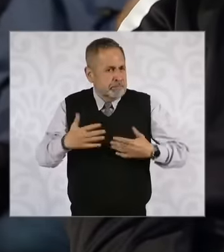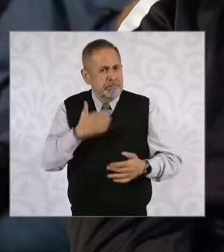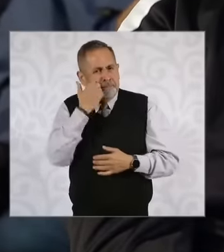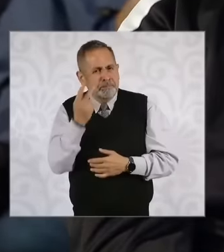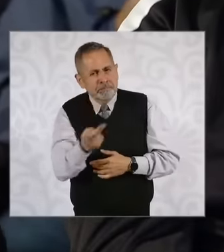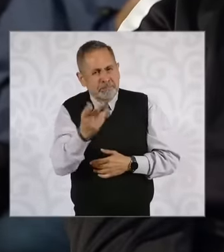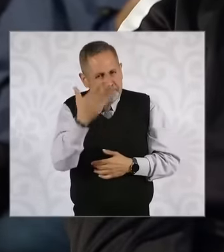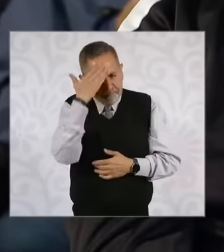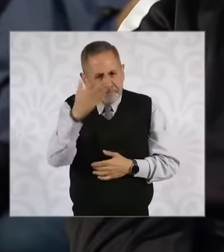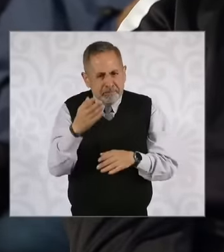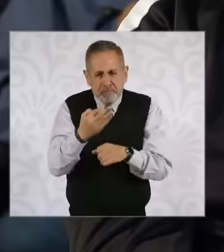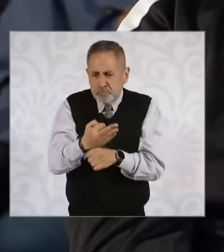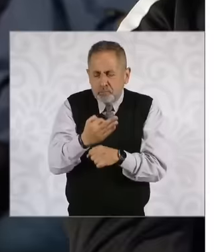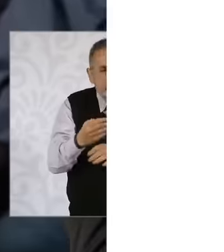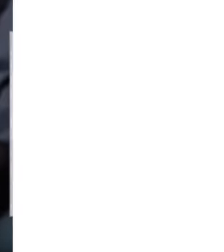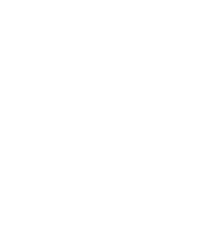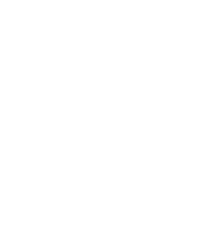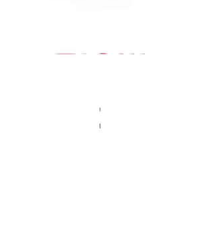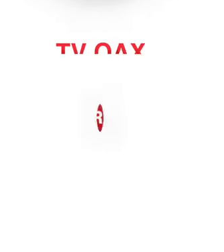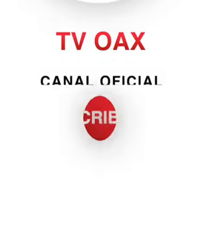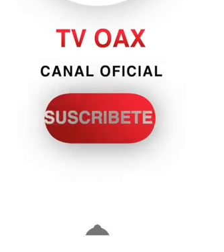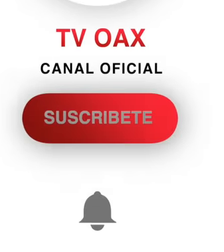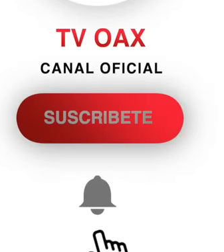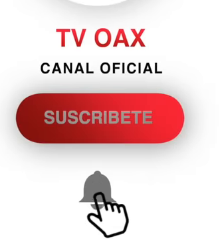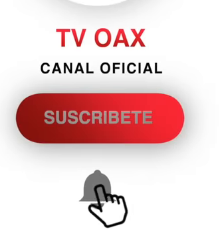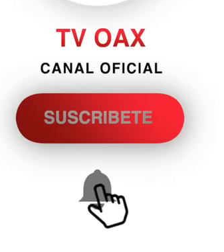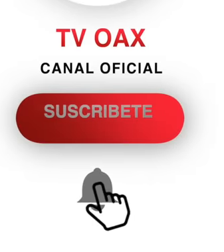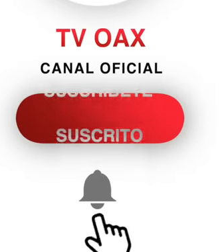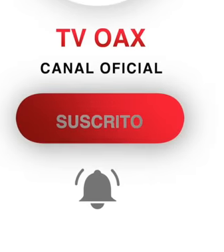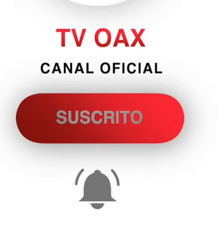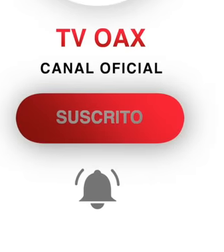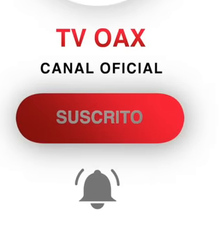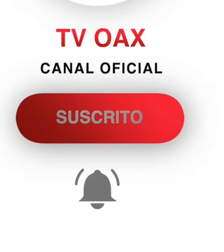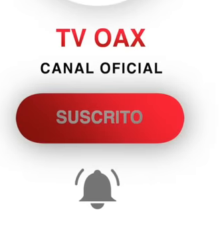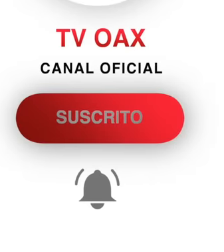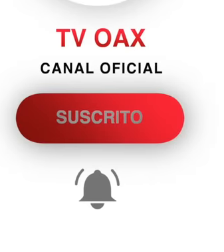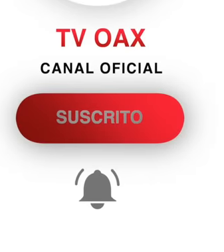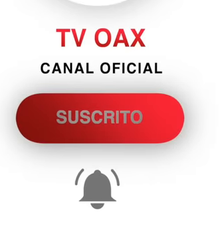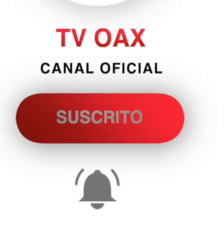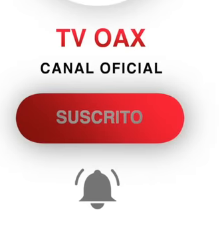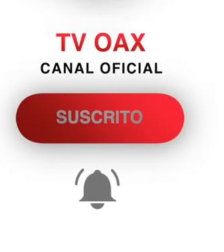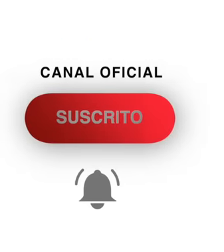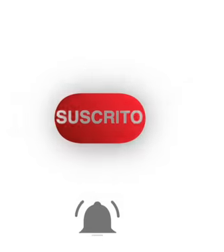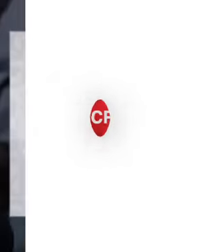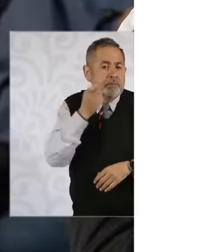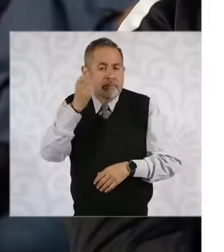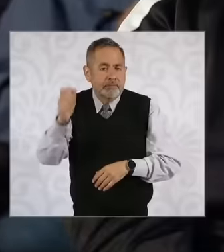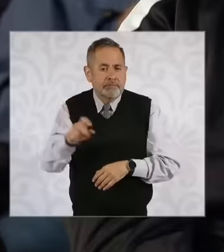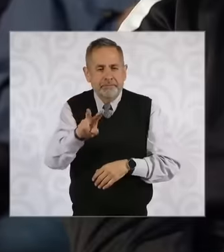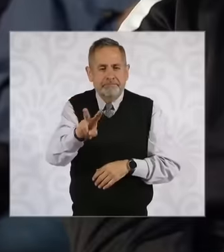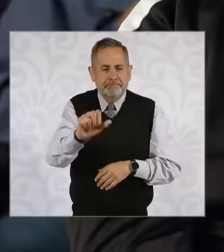about it, the decree ooo the Reform new number of vapers and fental nilos speaks explicitly